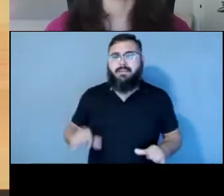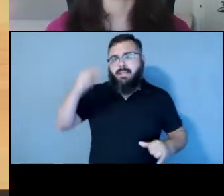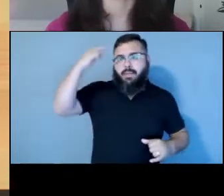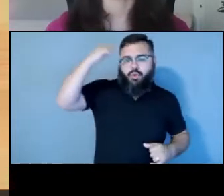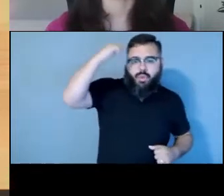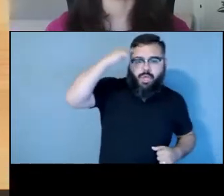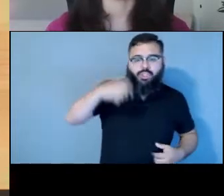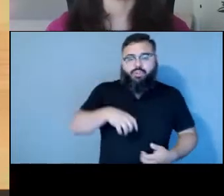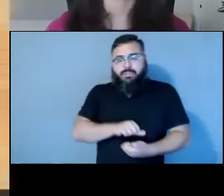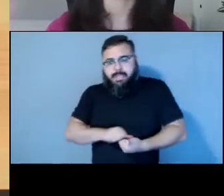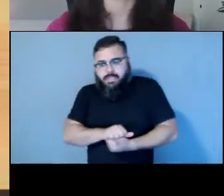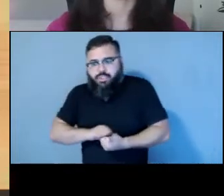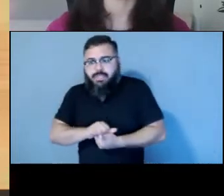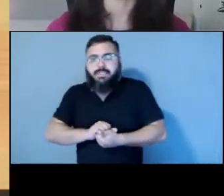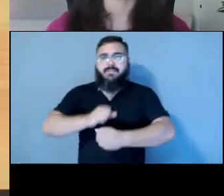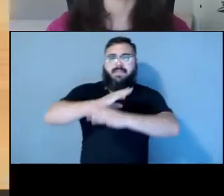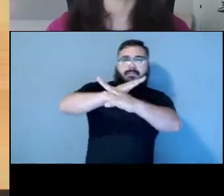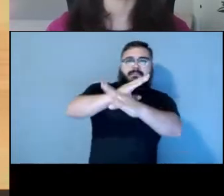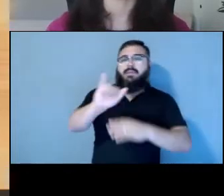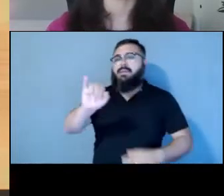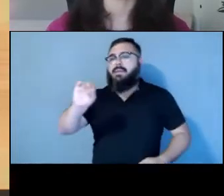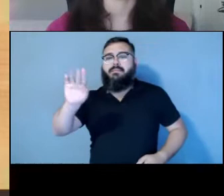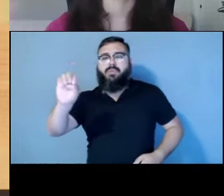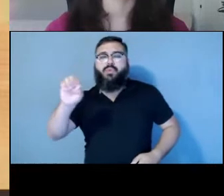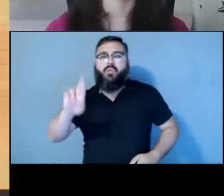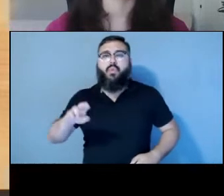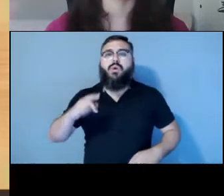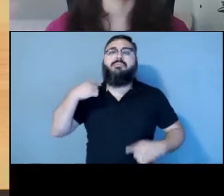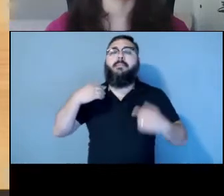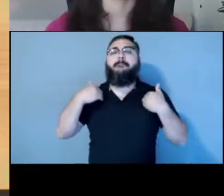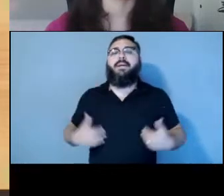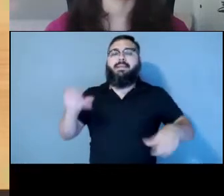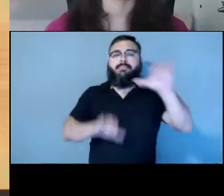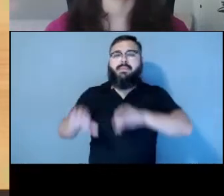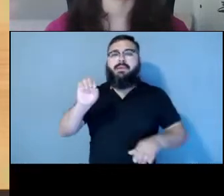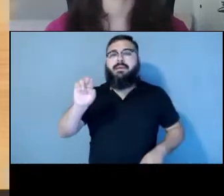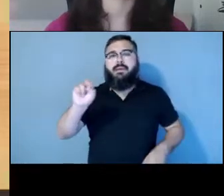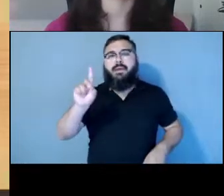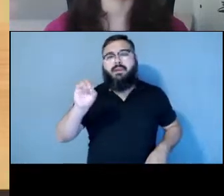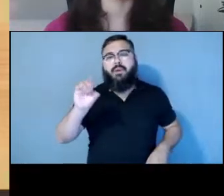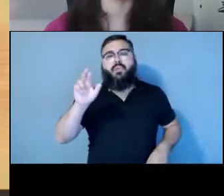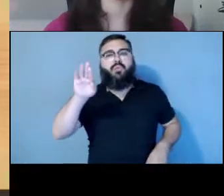or endocrine system could be covered. So this is something that the major life activity